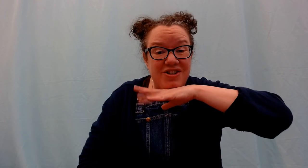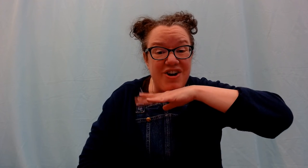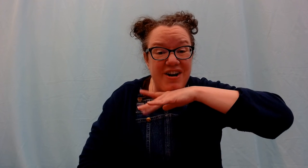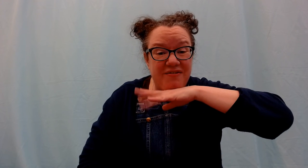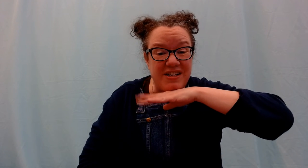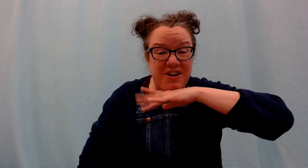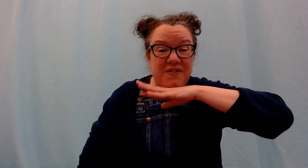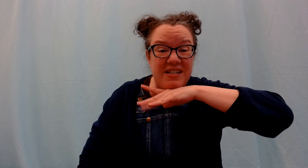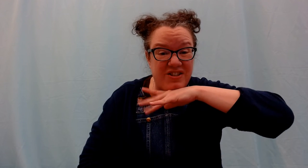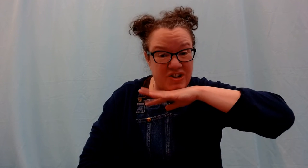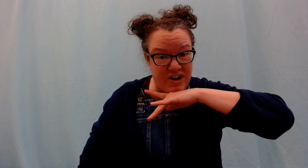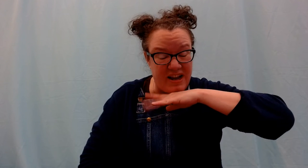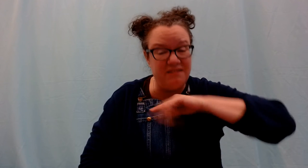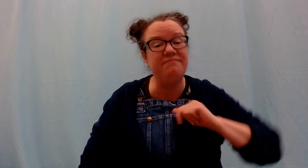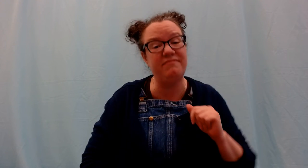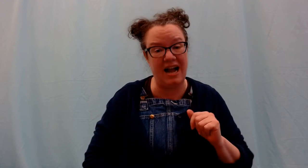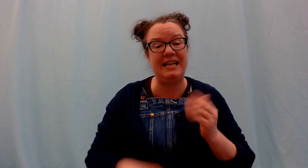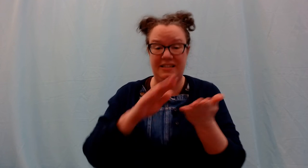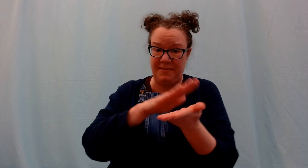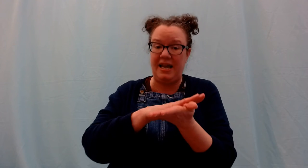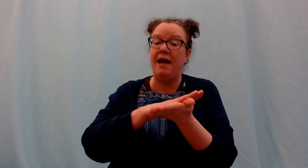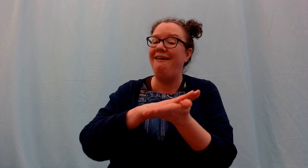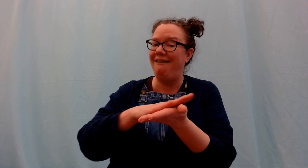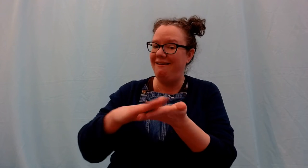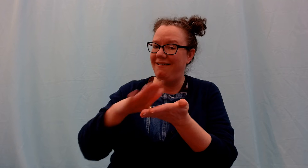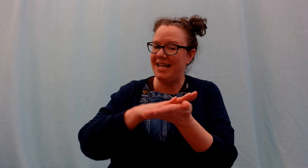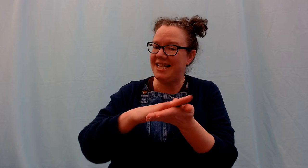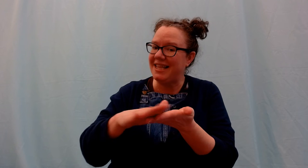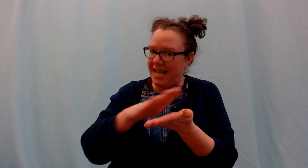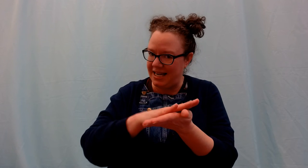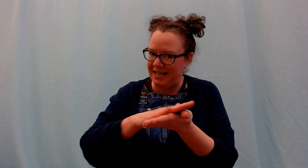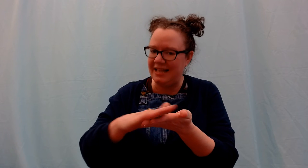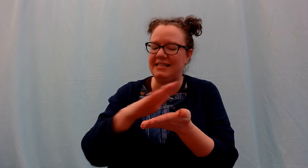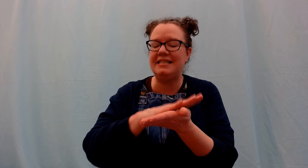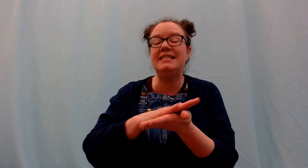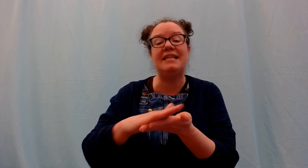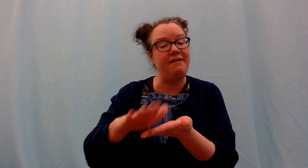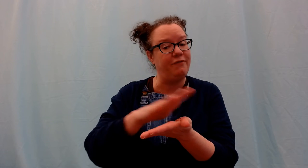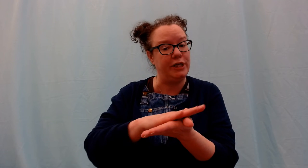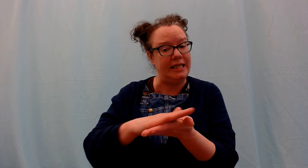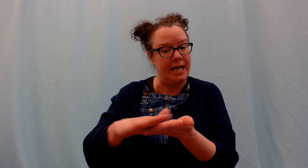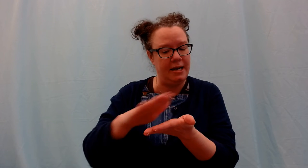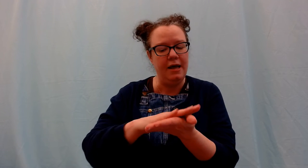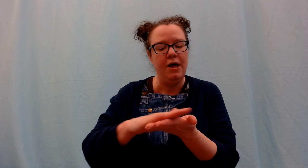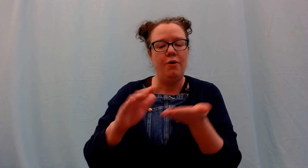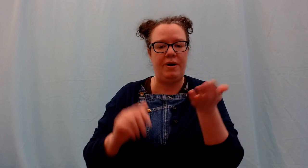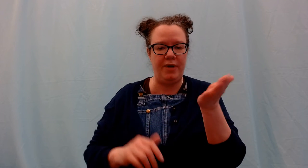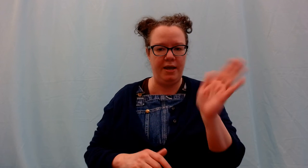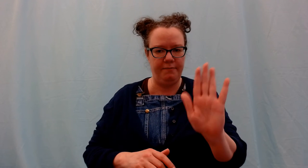Dirty face. Your face is dirty. I need to make it clean. And this is the sign for "clean." When we